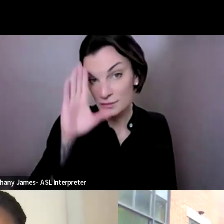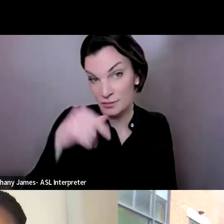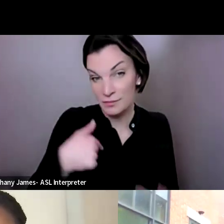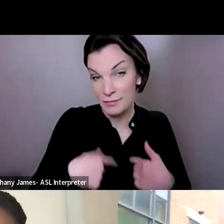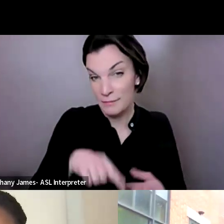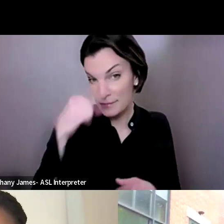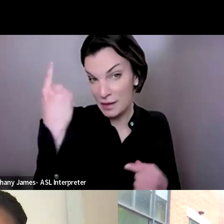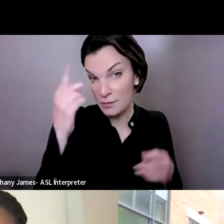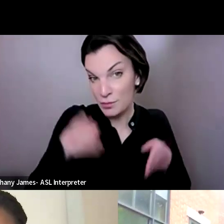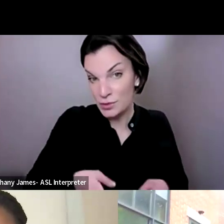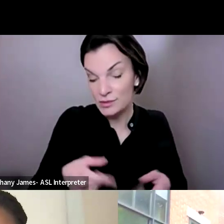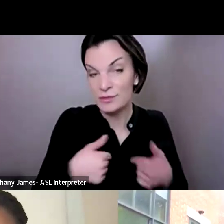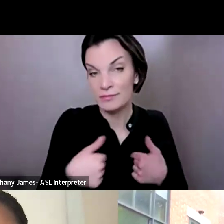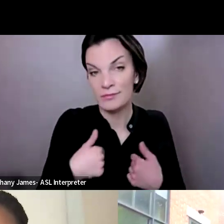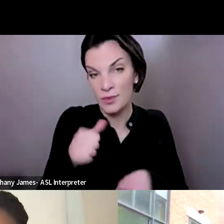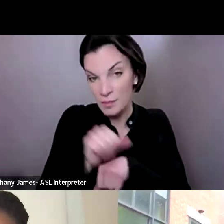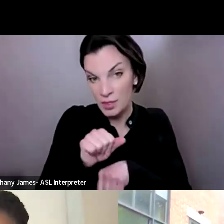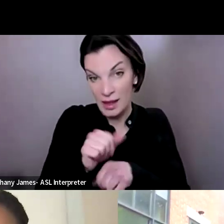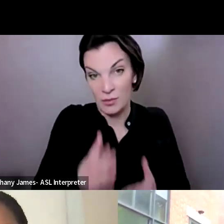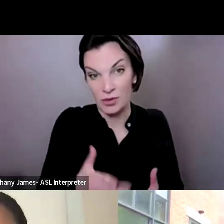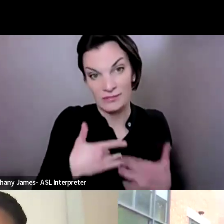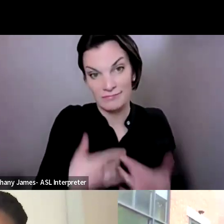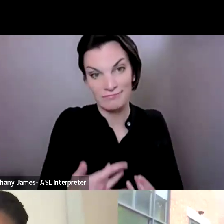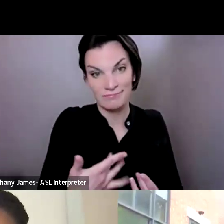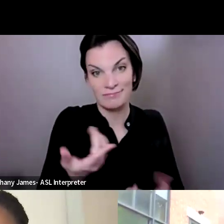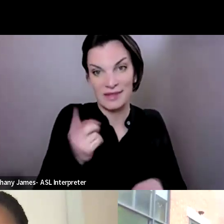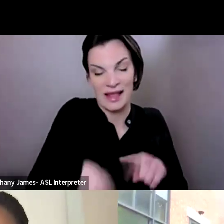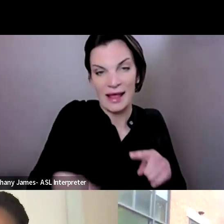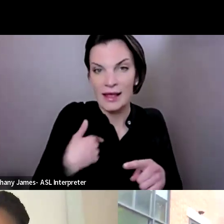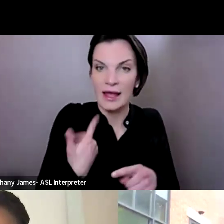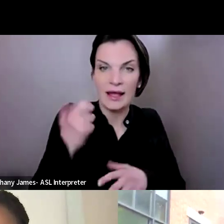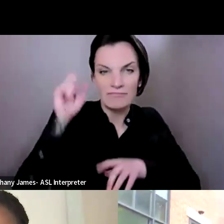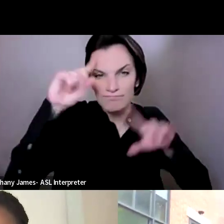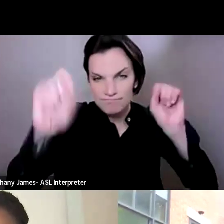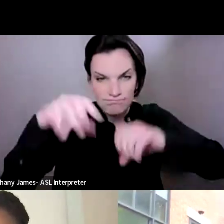we often were the laborers, not allowed to have the complex ideas, and so kind of in this moment, I just